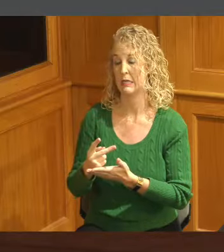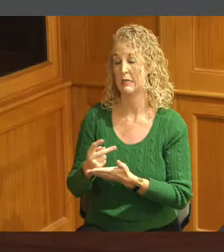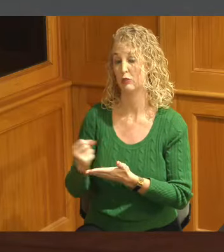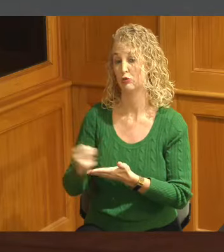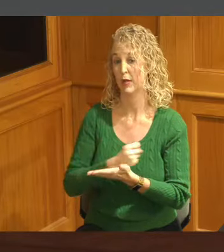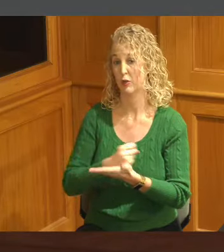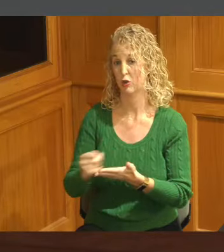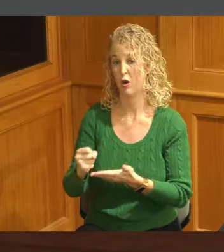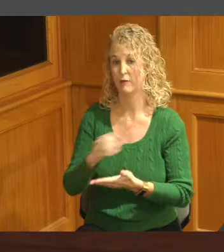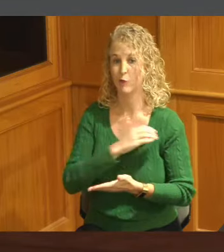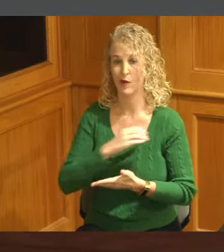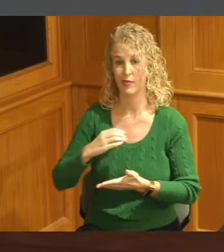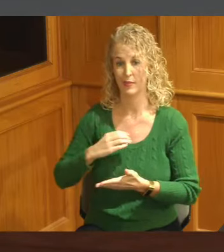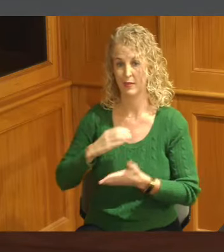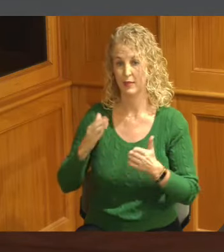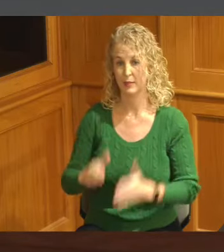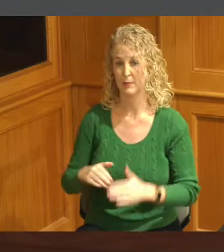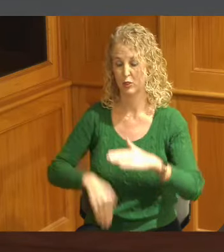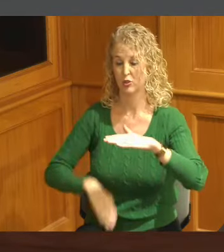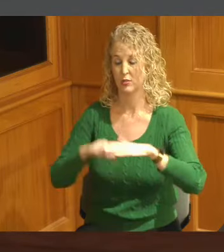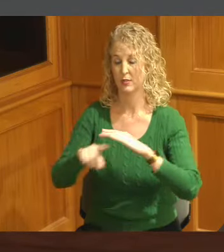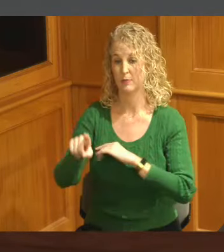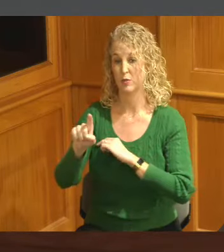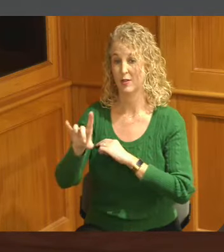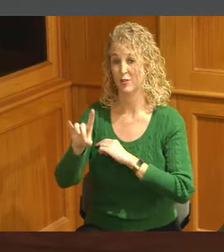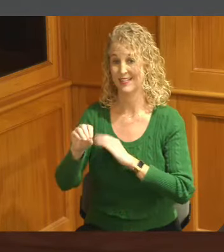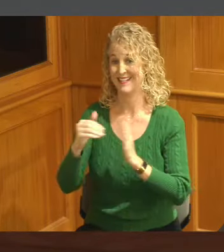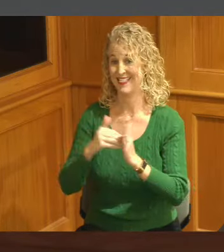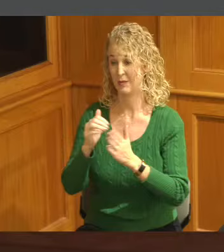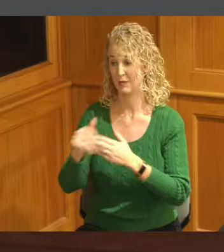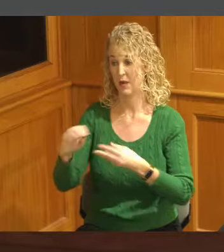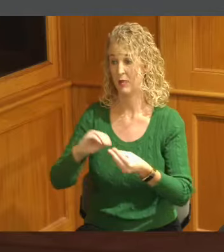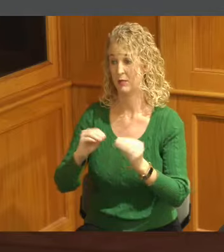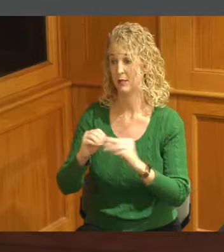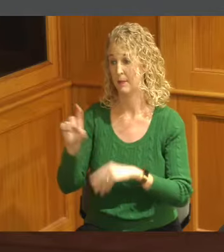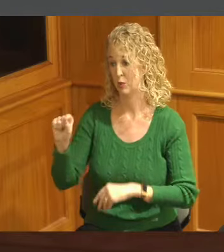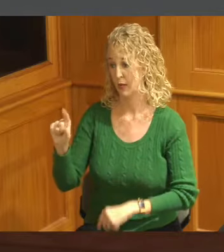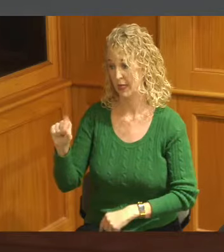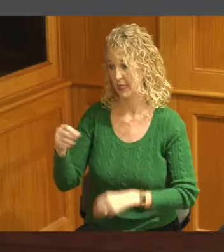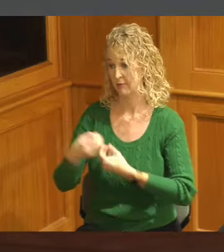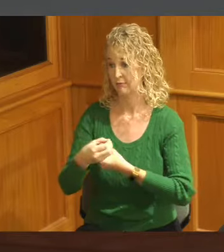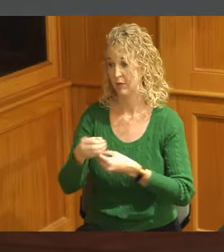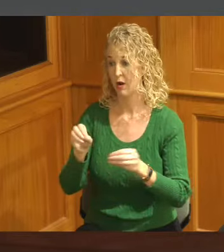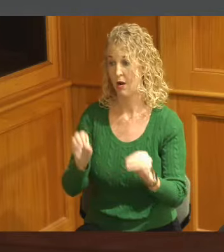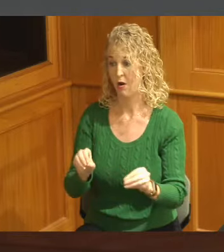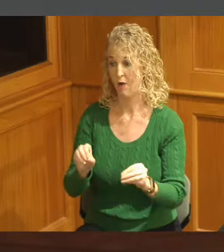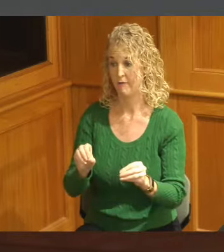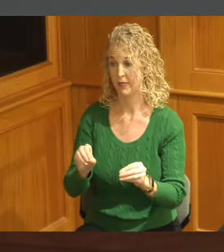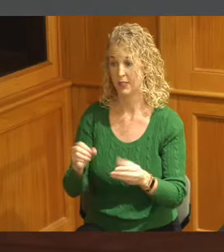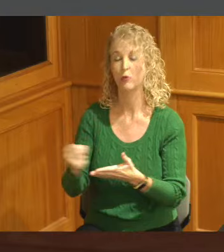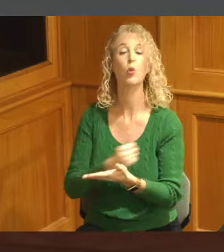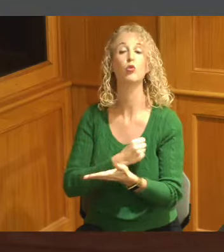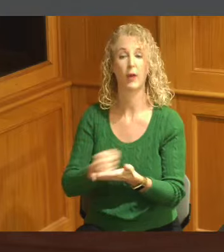Commissioners for $180,000. Item number 20 is authorizing the use of credit cards in the Office